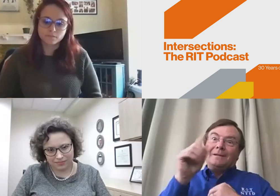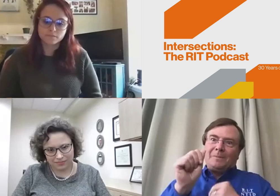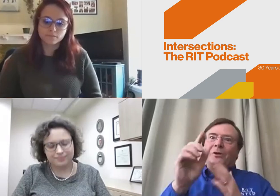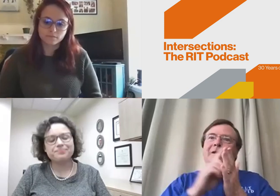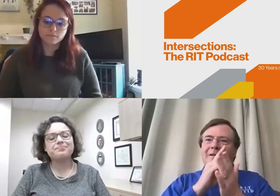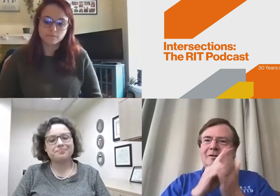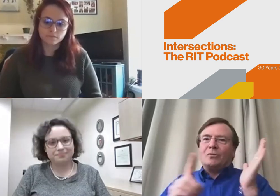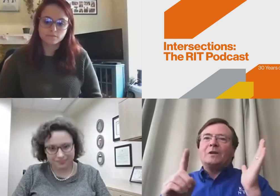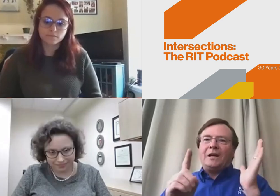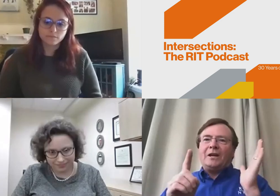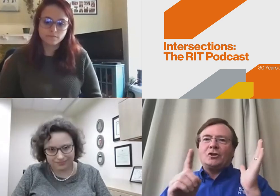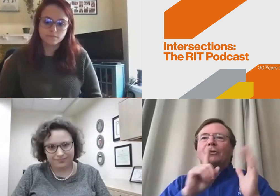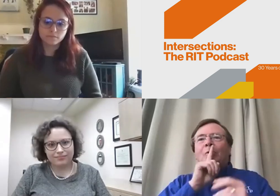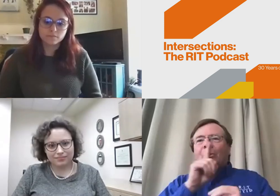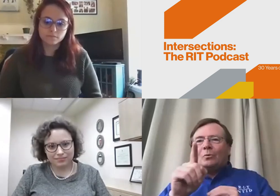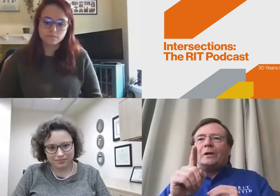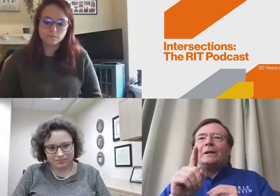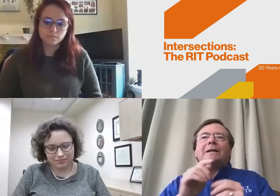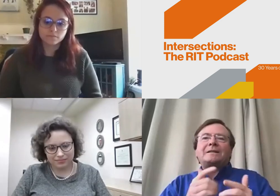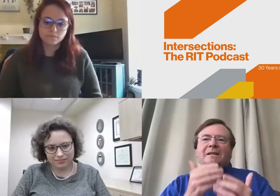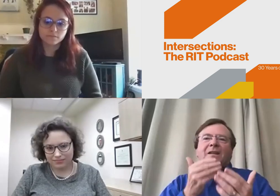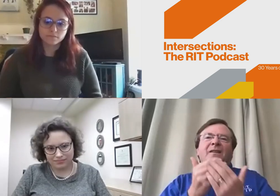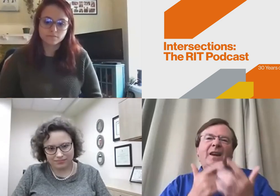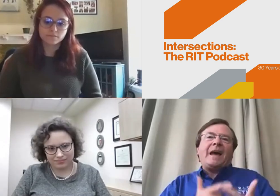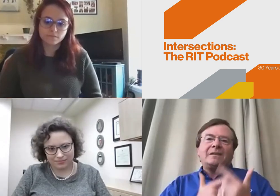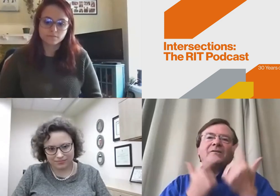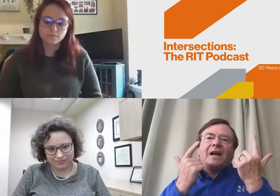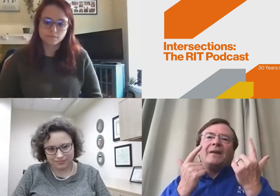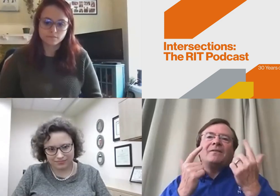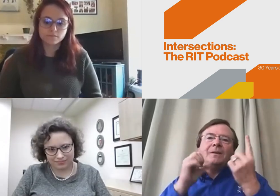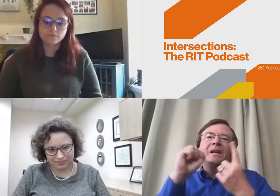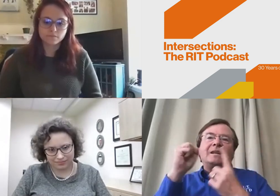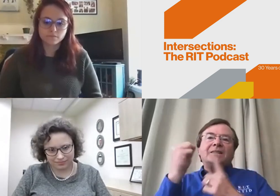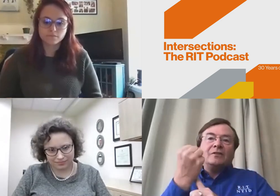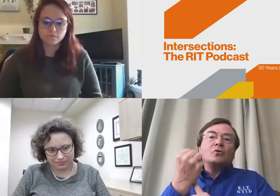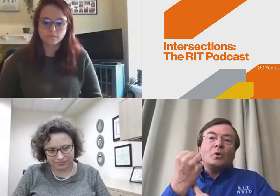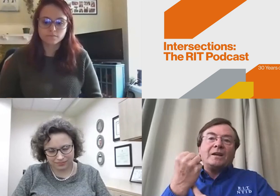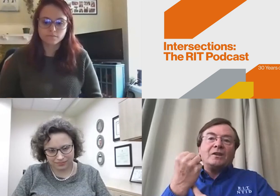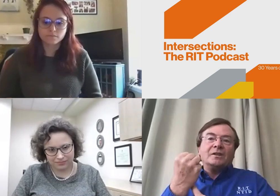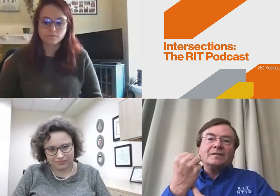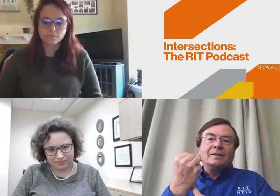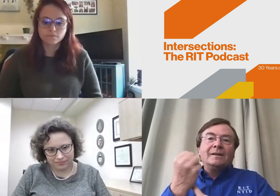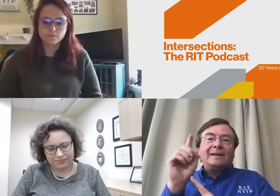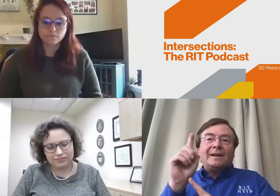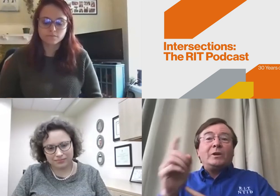to disability discrimination, really is still a fact of life in many situations, and we